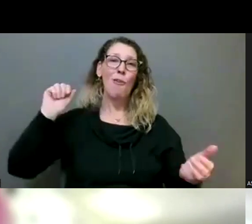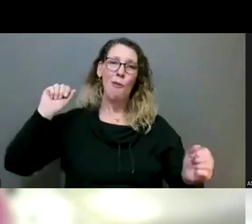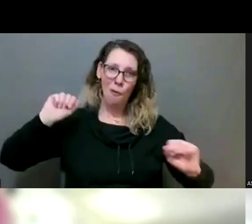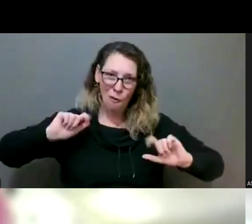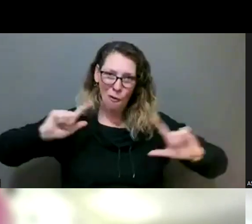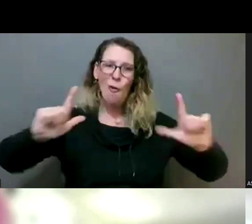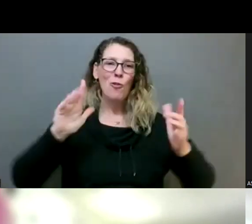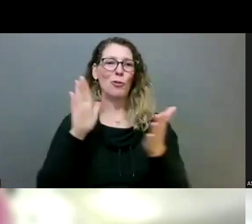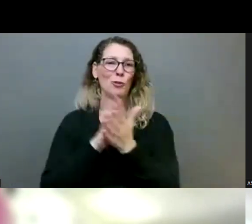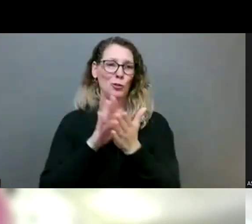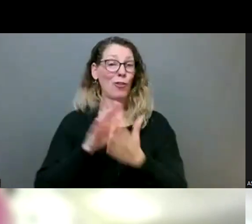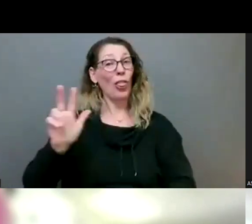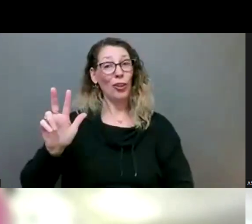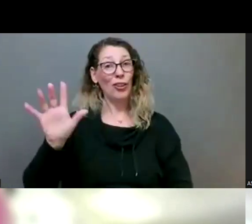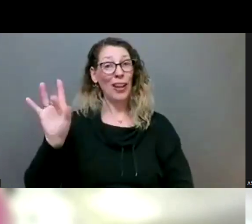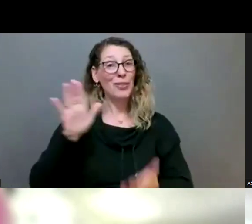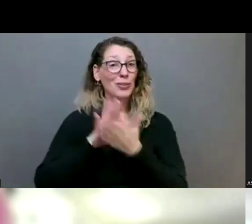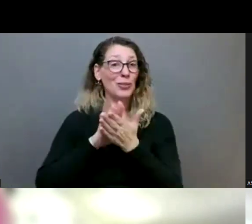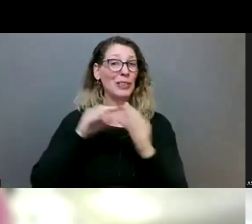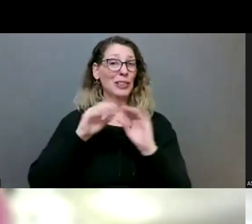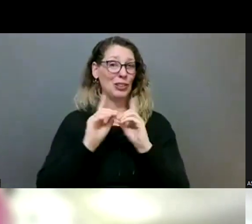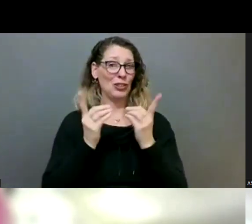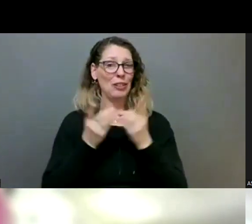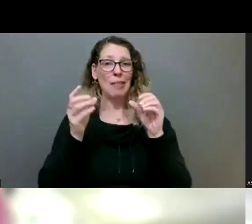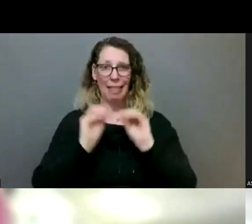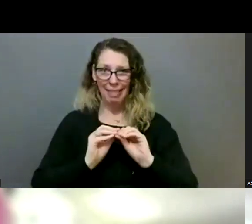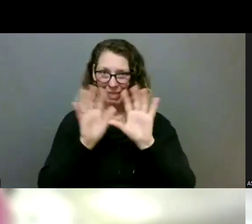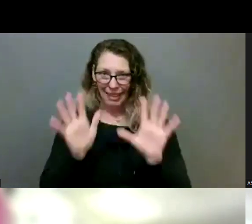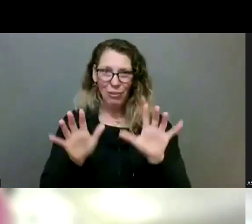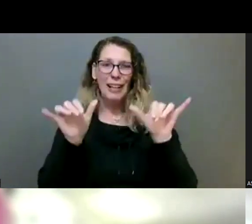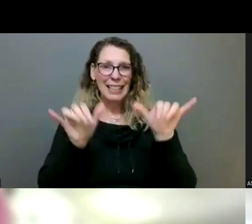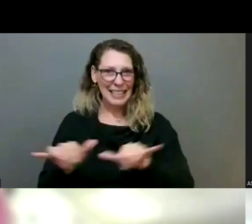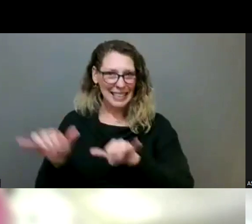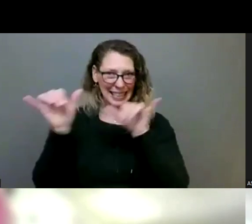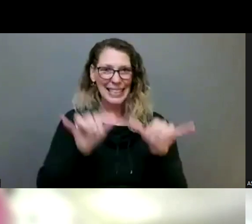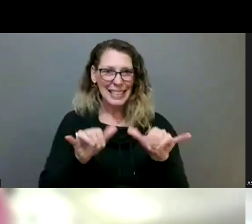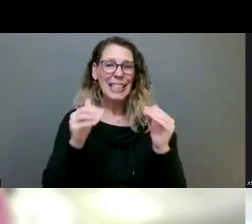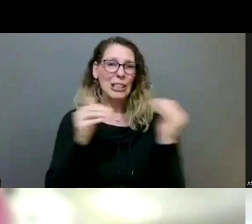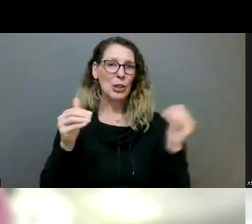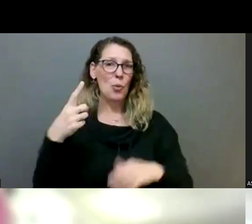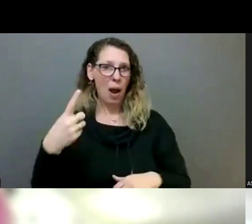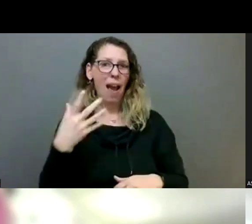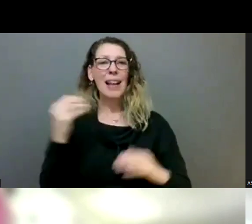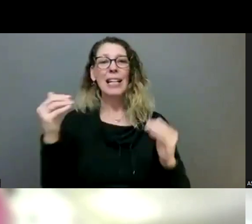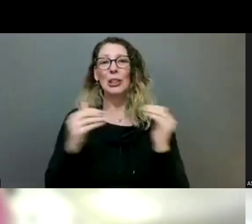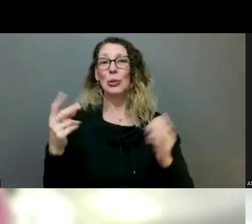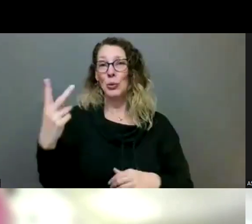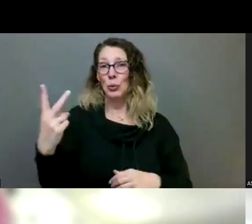districts of 38 schools having clear consistent Tier 1 and Tier 2 regular meetings. We went from